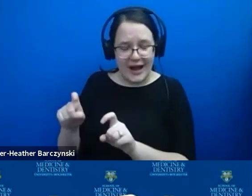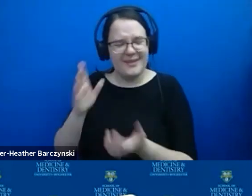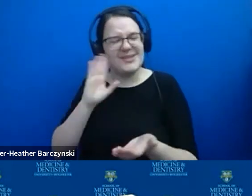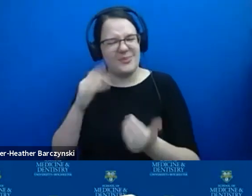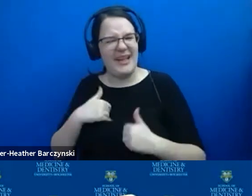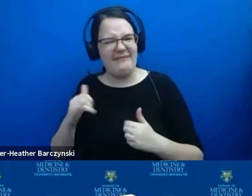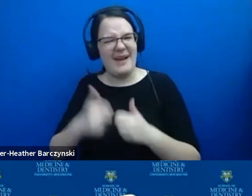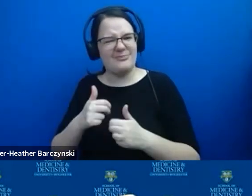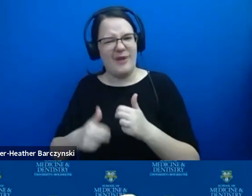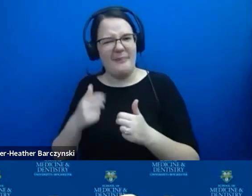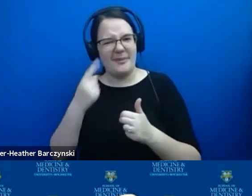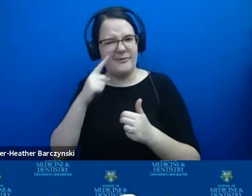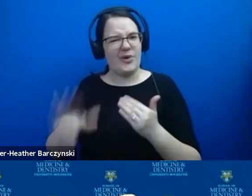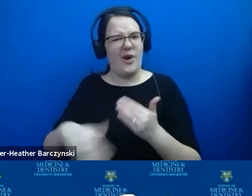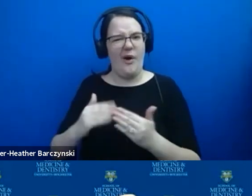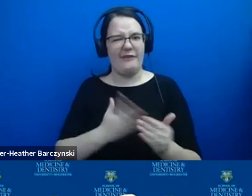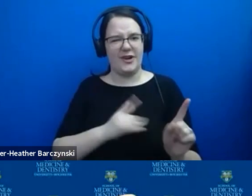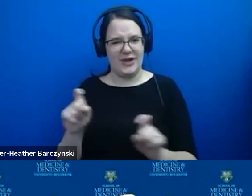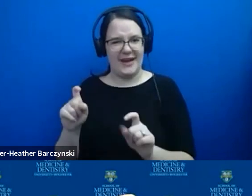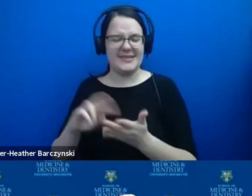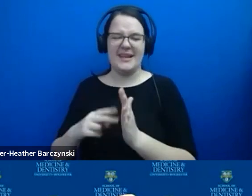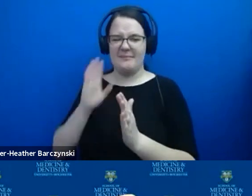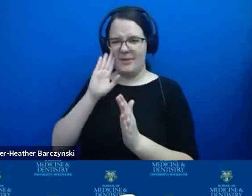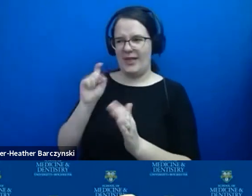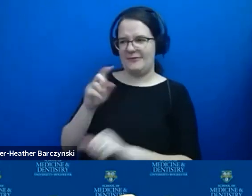some clinical judgments based on the neutralizing antibody results